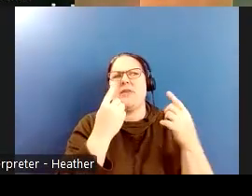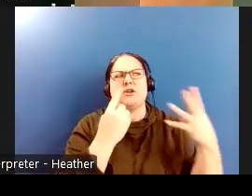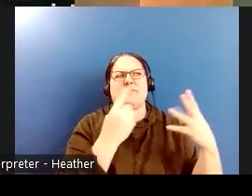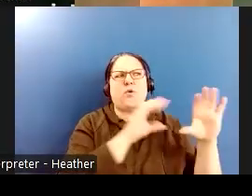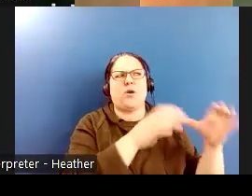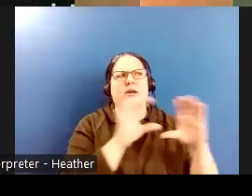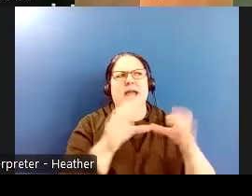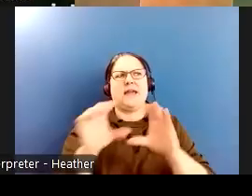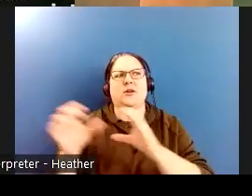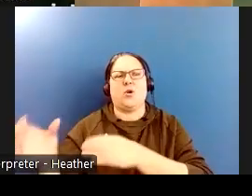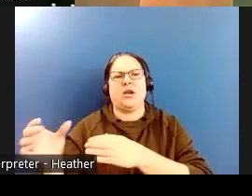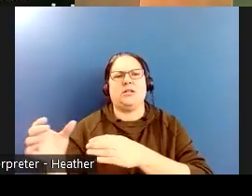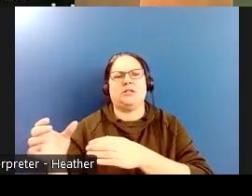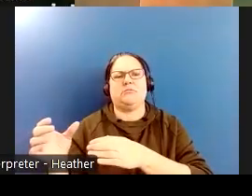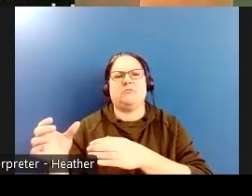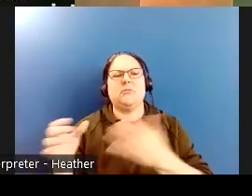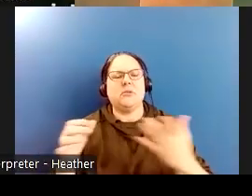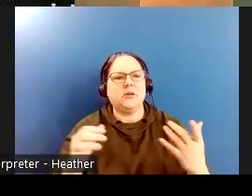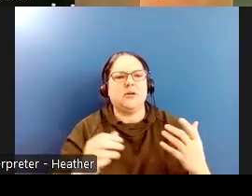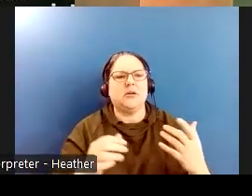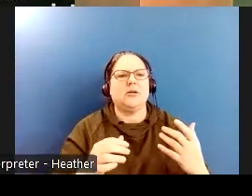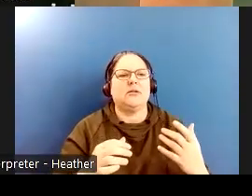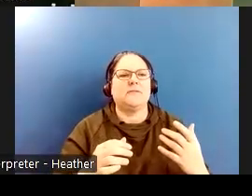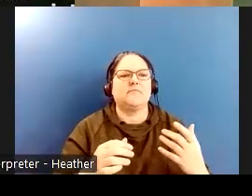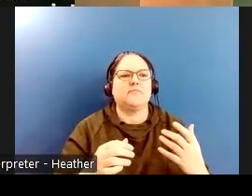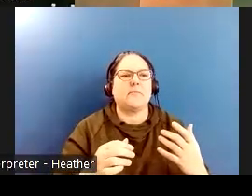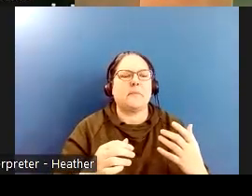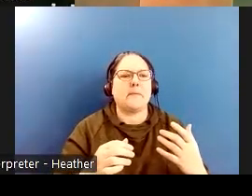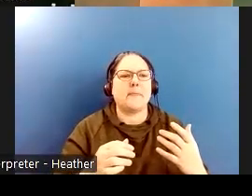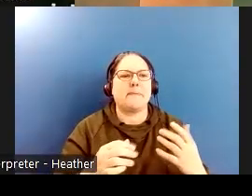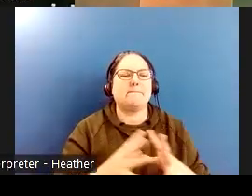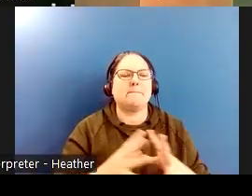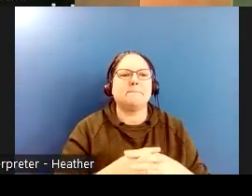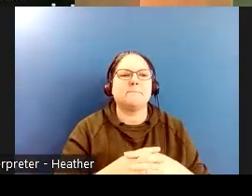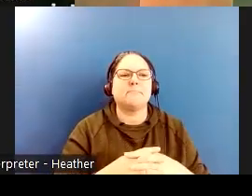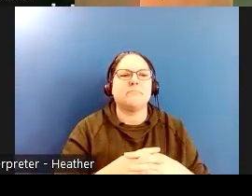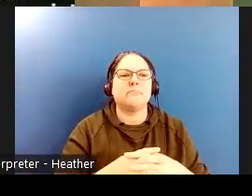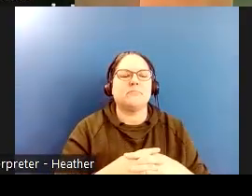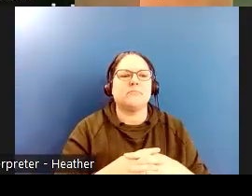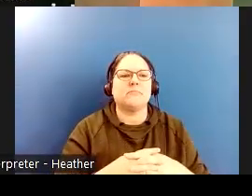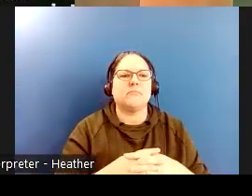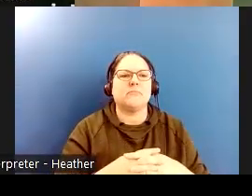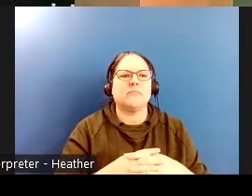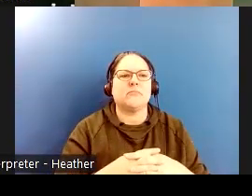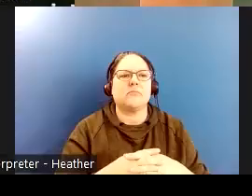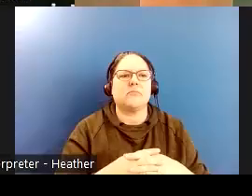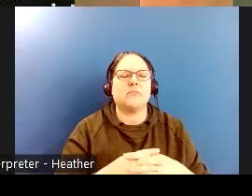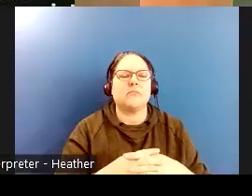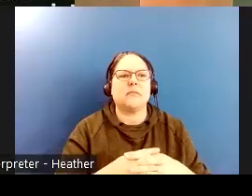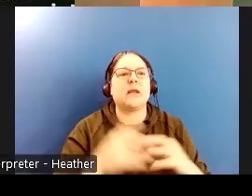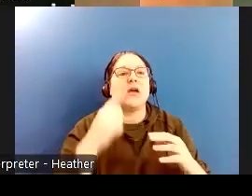um and I you can see over uh here in terms of the description of length of days of survival